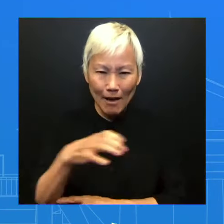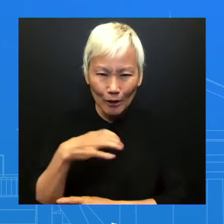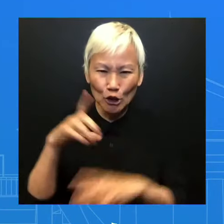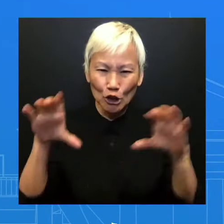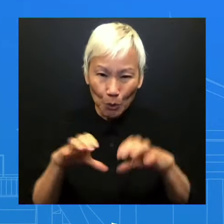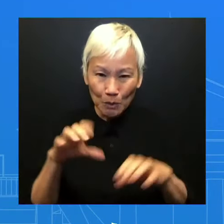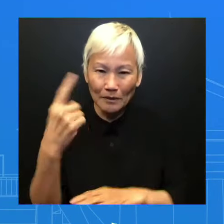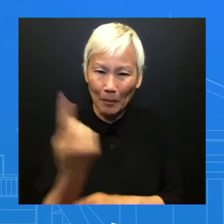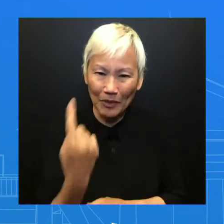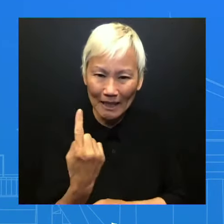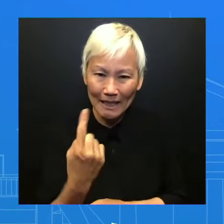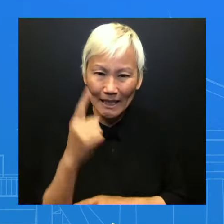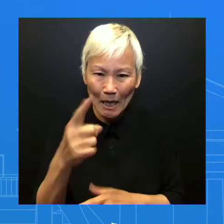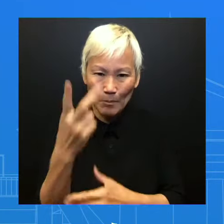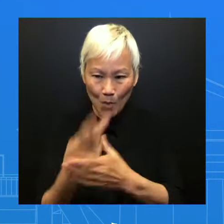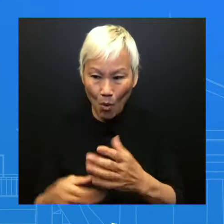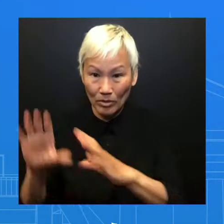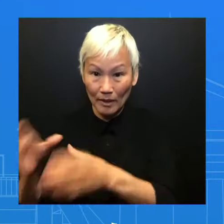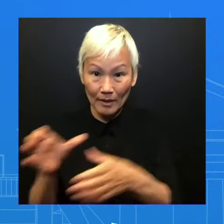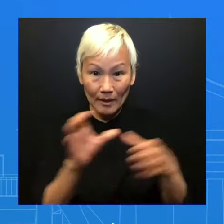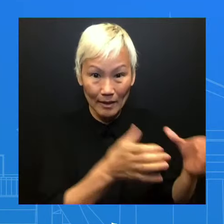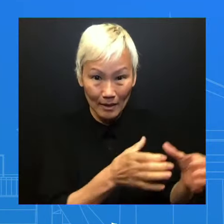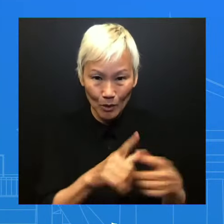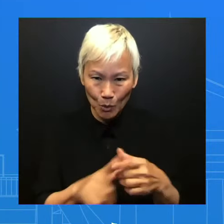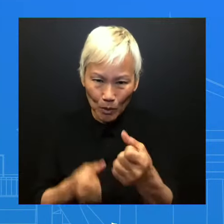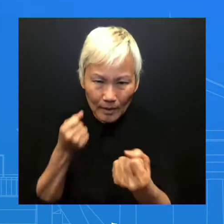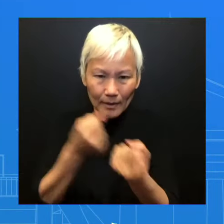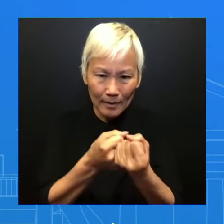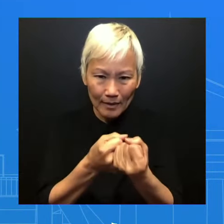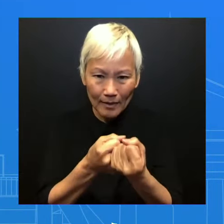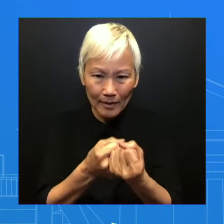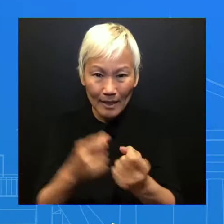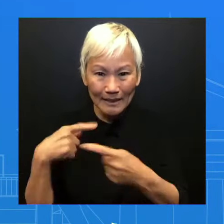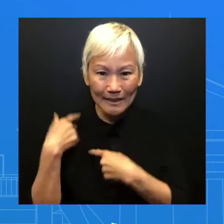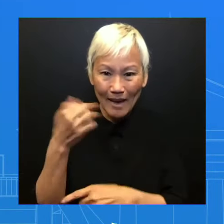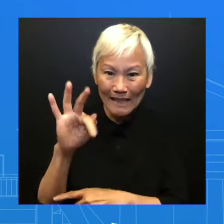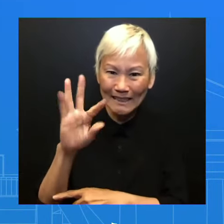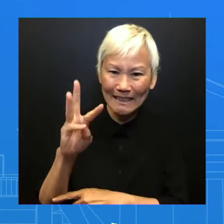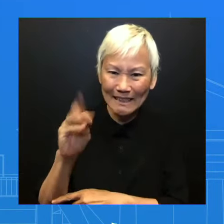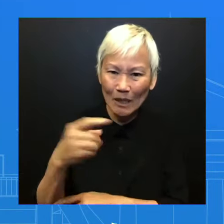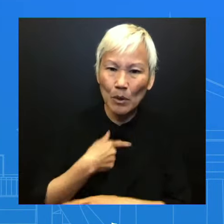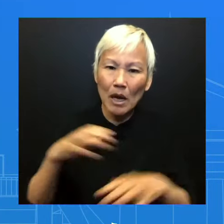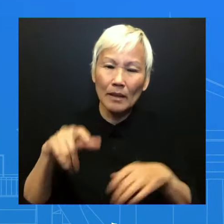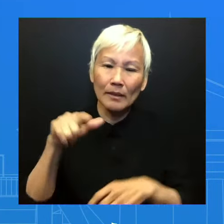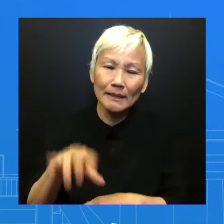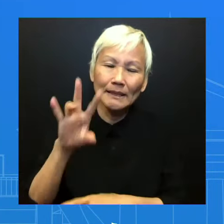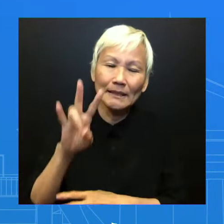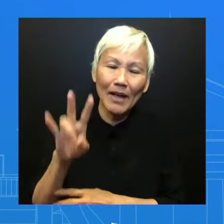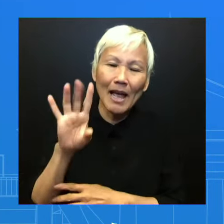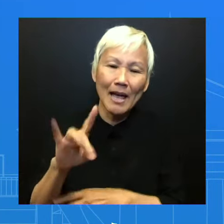This has been done 78 times since 1960. We have been calling out the urgency of getting the debt limit done --